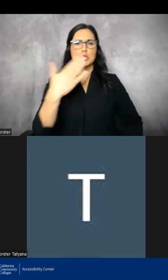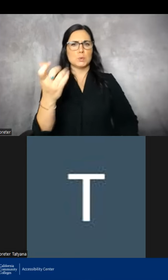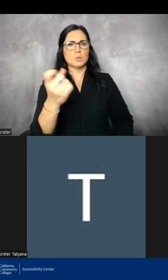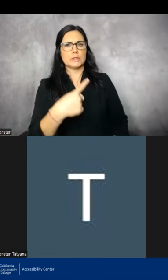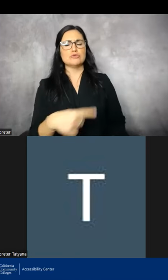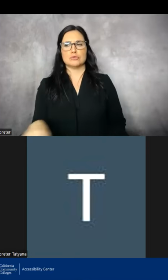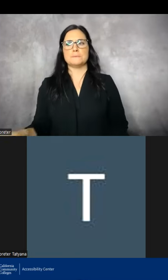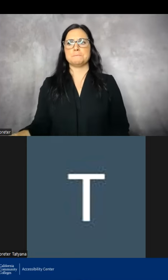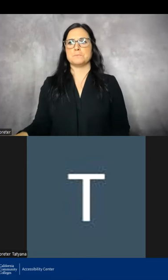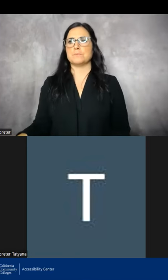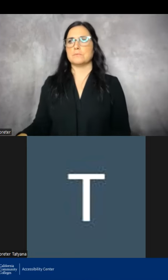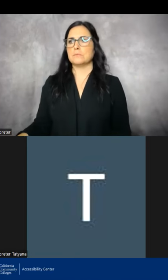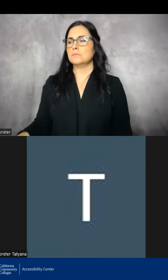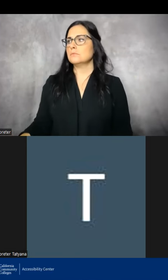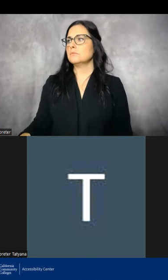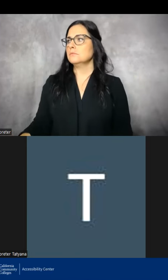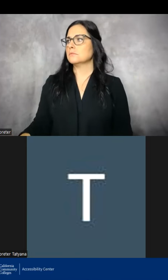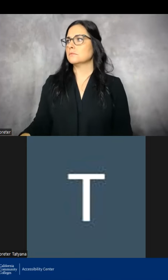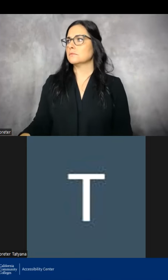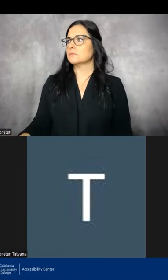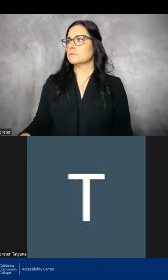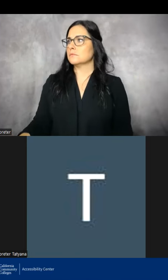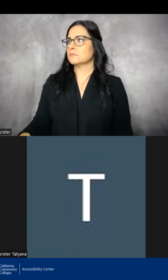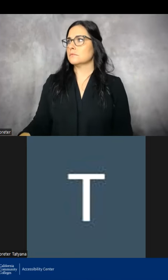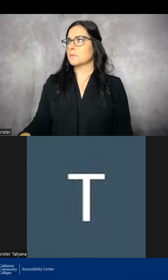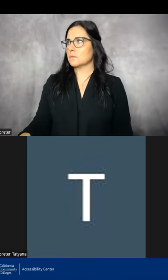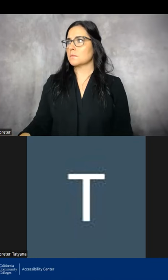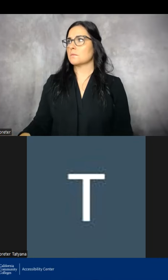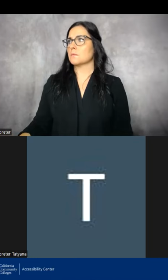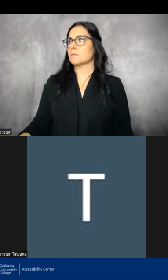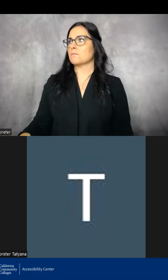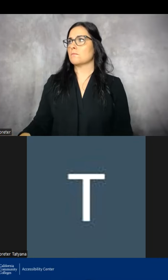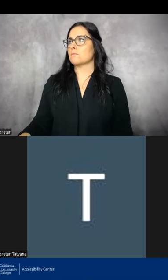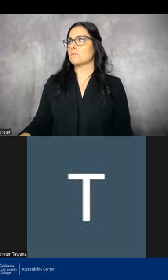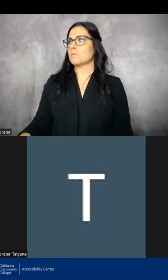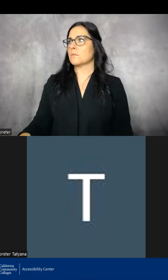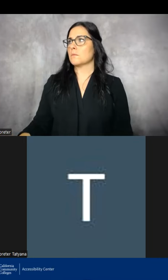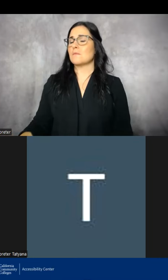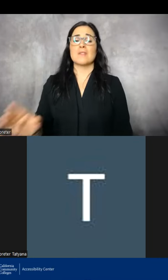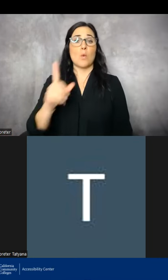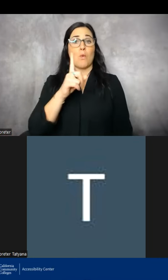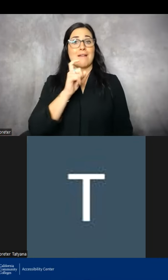There is, of course there is no single answer to that.